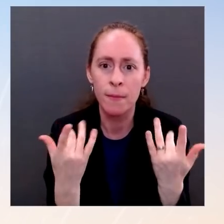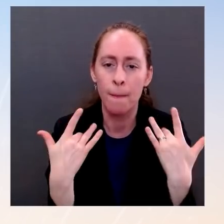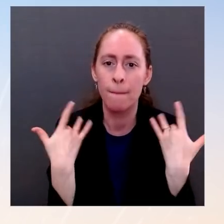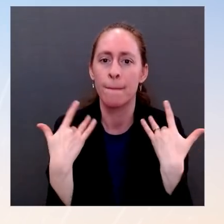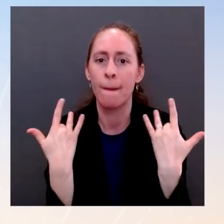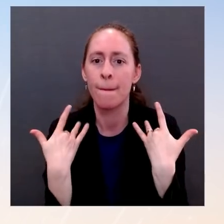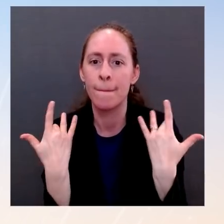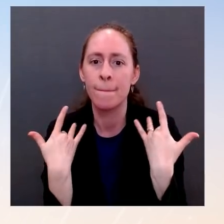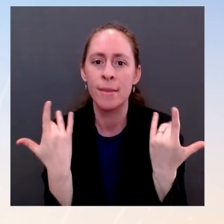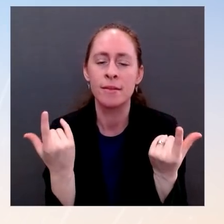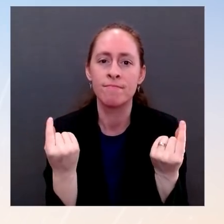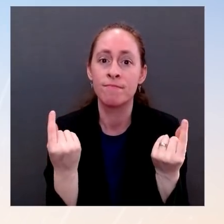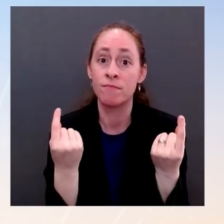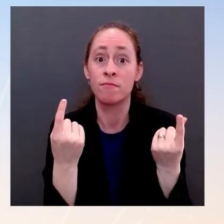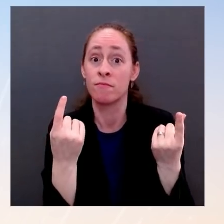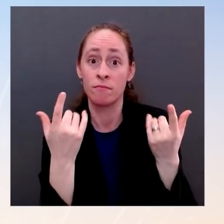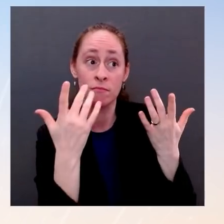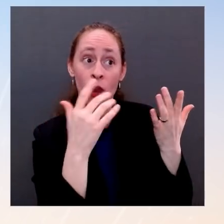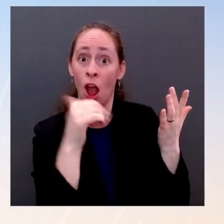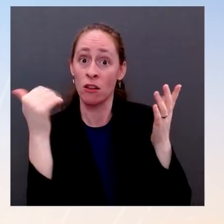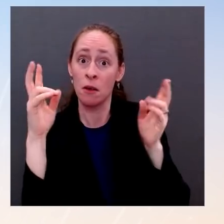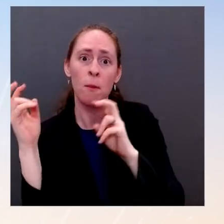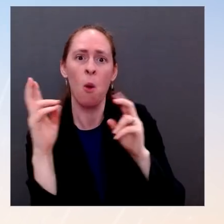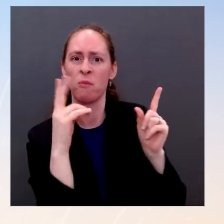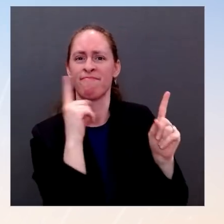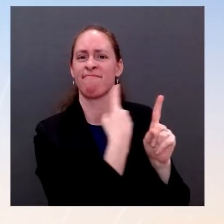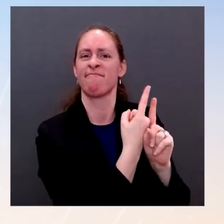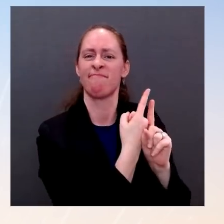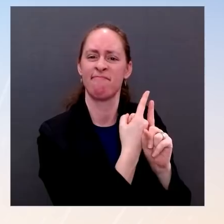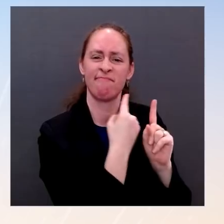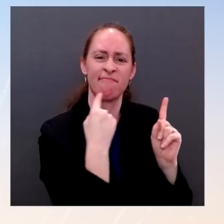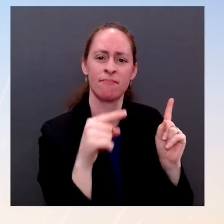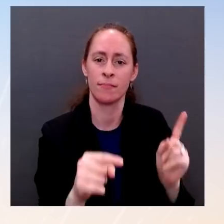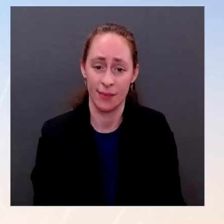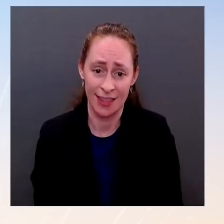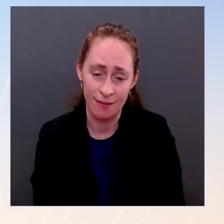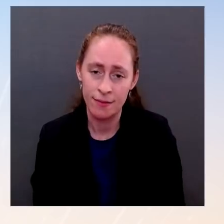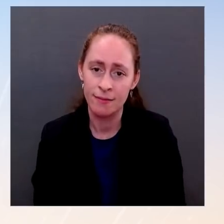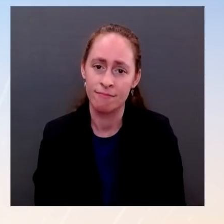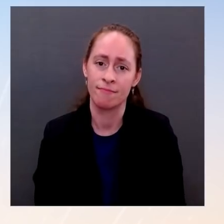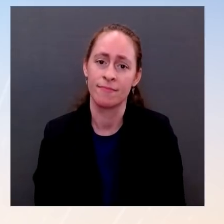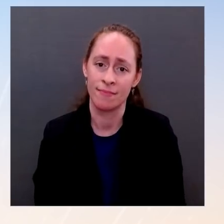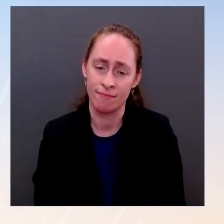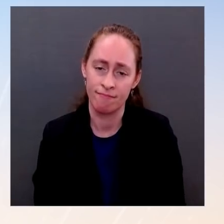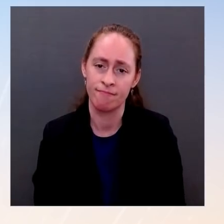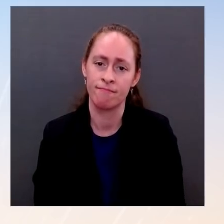He -- the -- or we are united; we are with our Allies. I think you will hear him convey